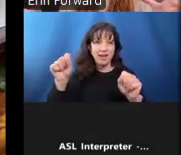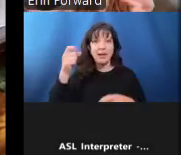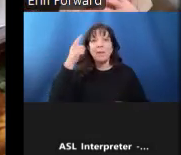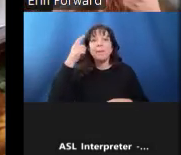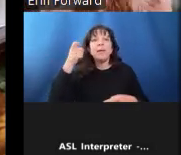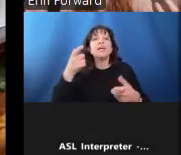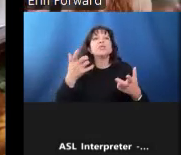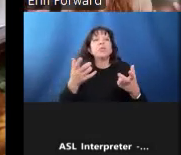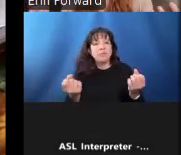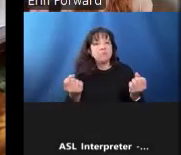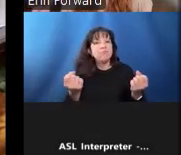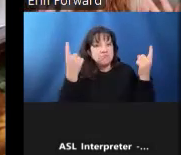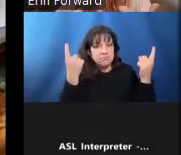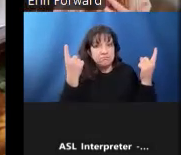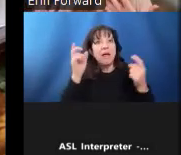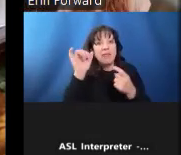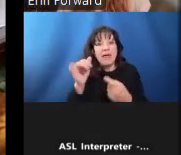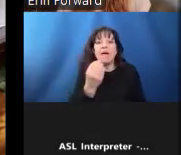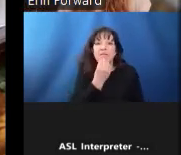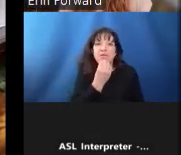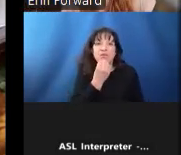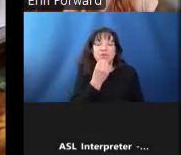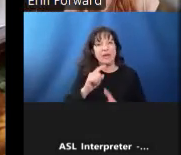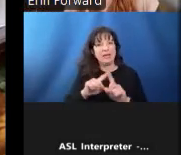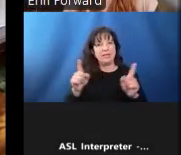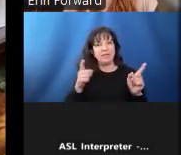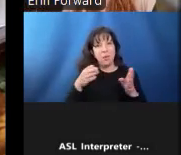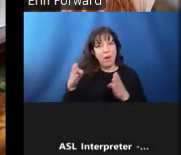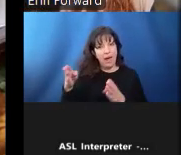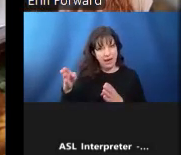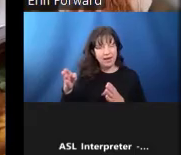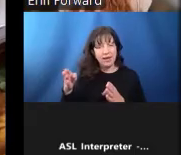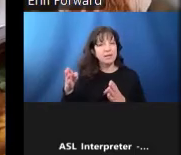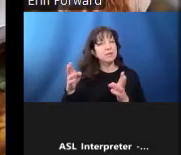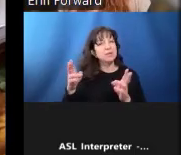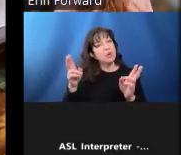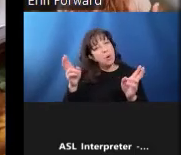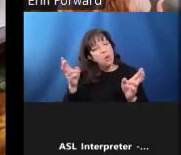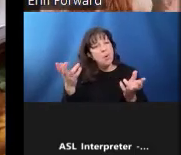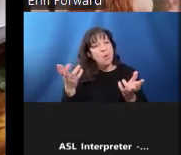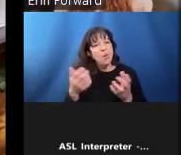understood that food in a different way. And again, this